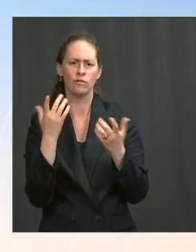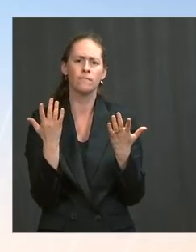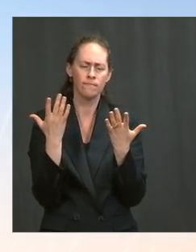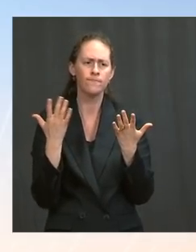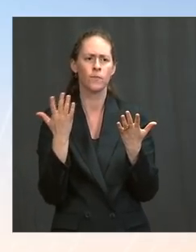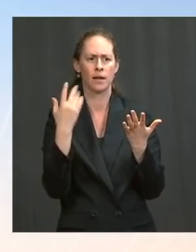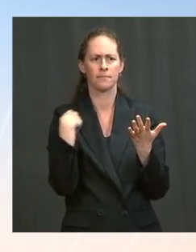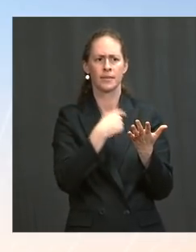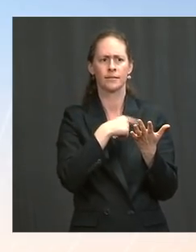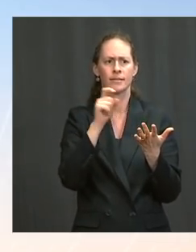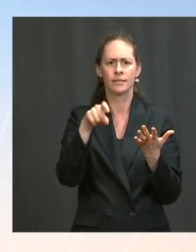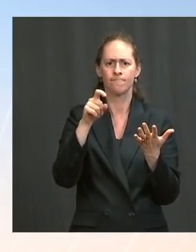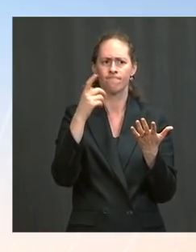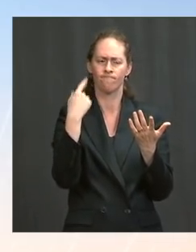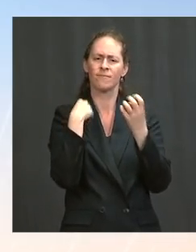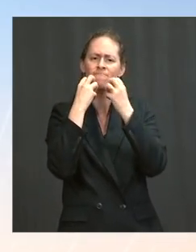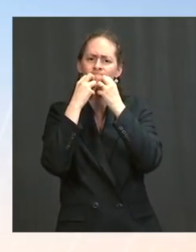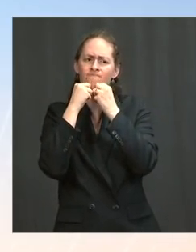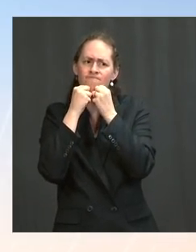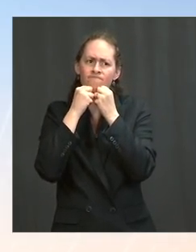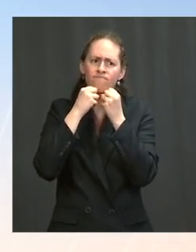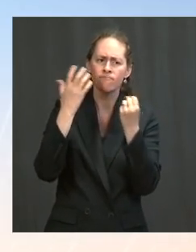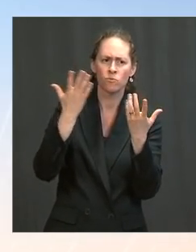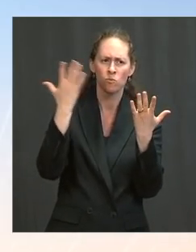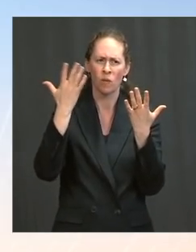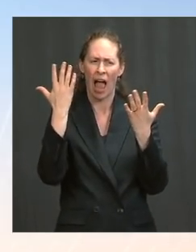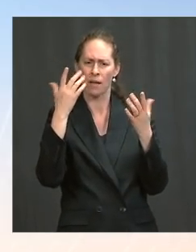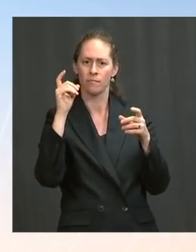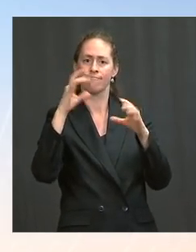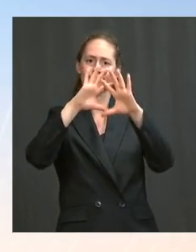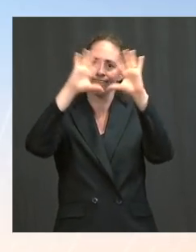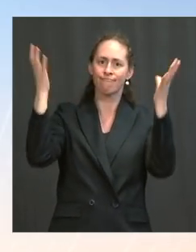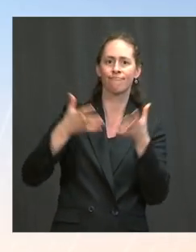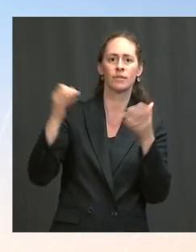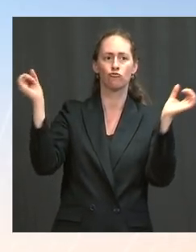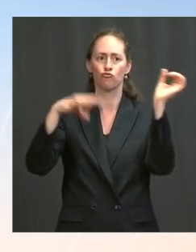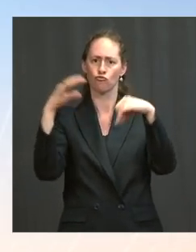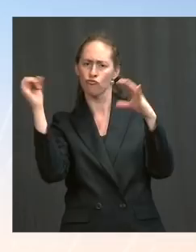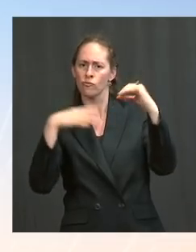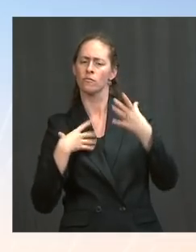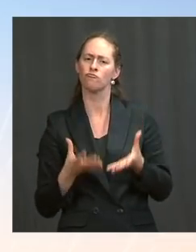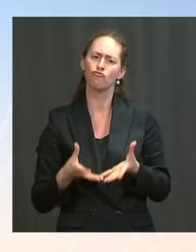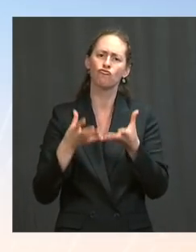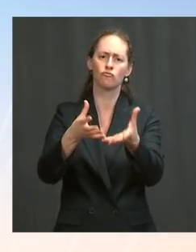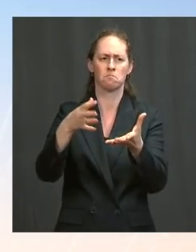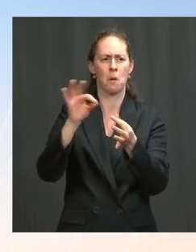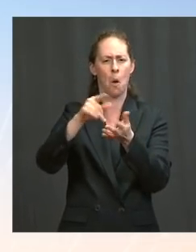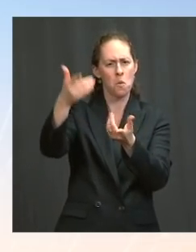know the components of what's in this package, which the President considers a down payment -- not the end. A down payment.